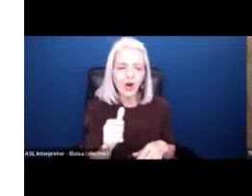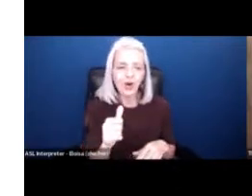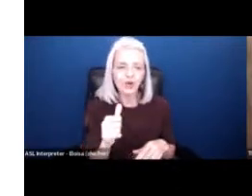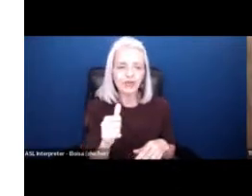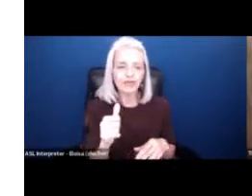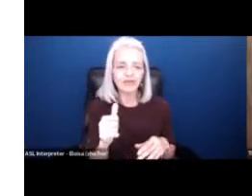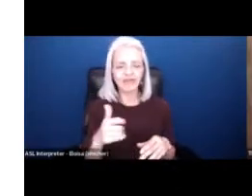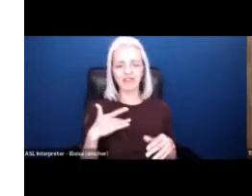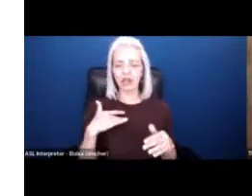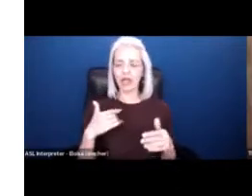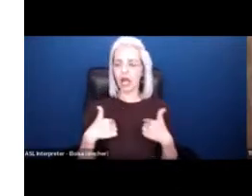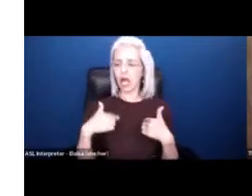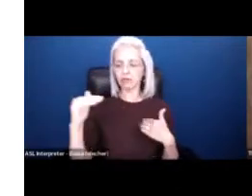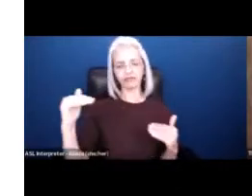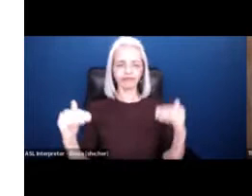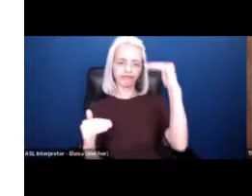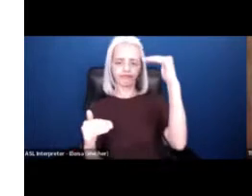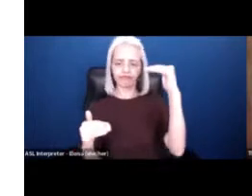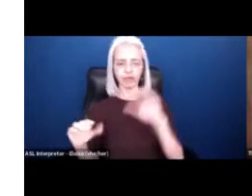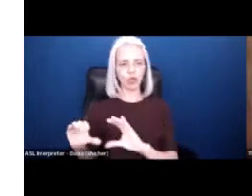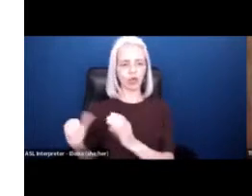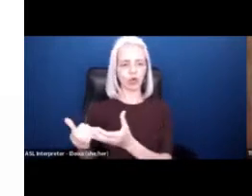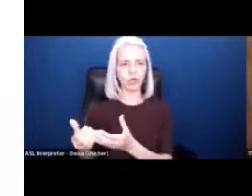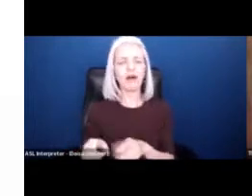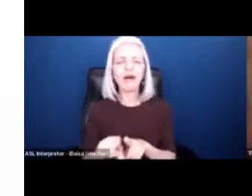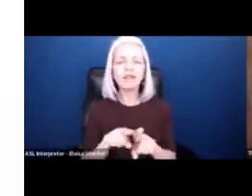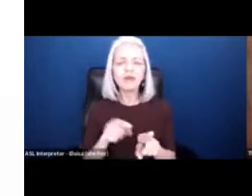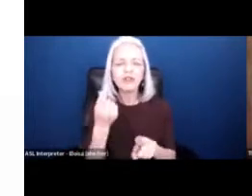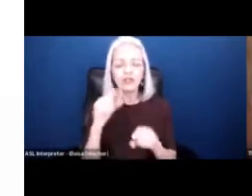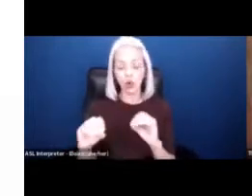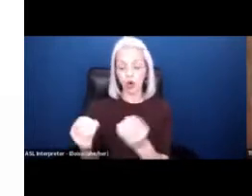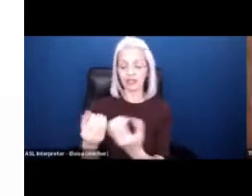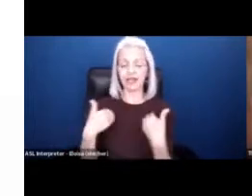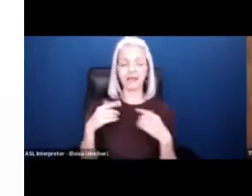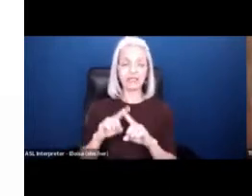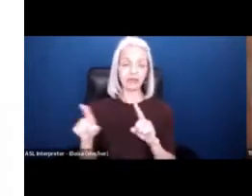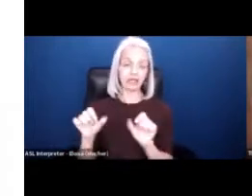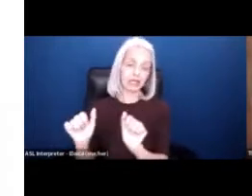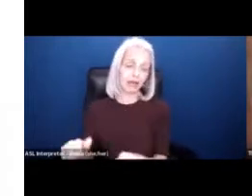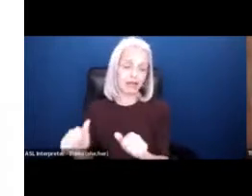above the group. And organizations have different capacity. You know, I work at at, you know, a fairly large